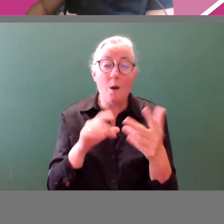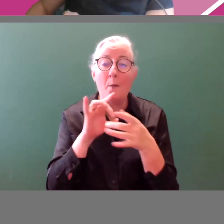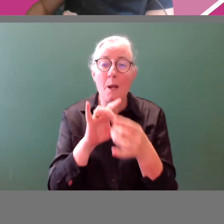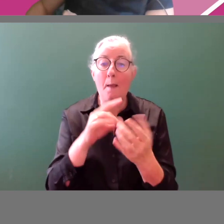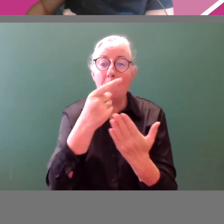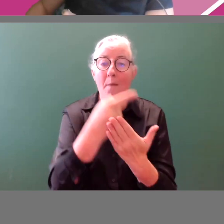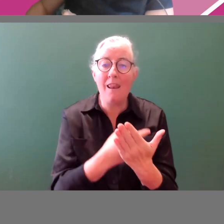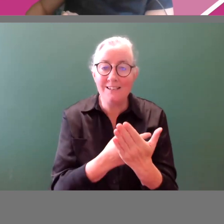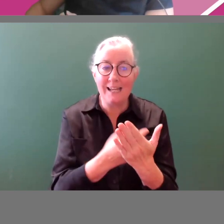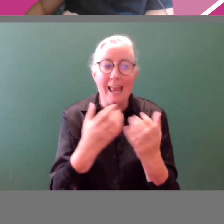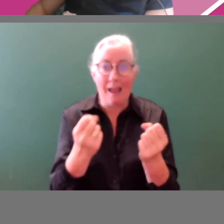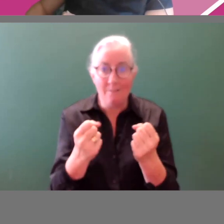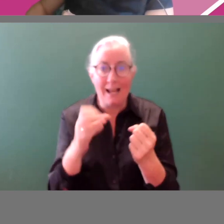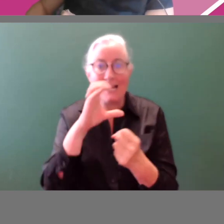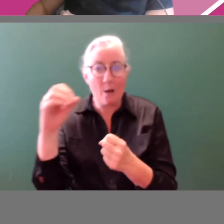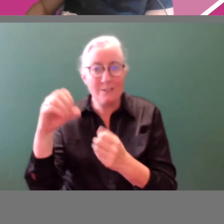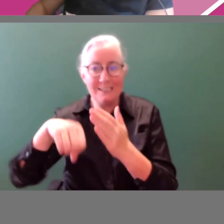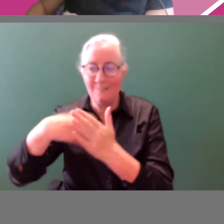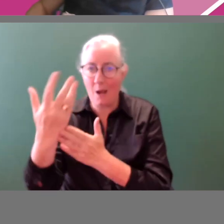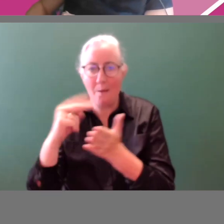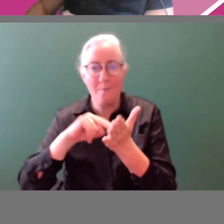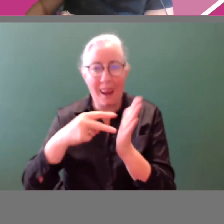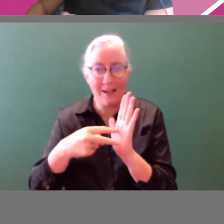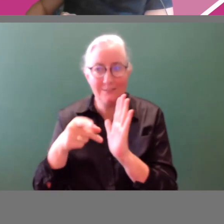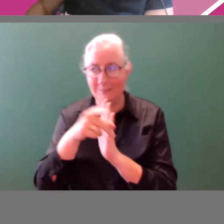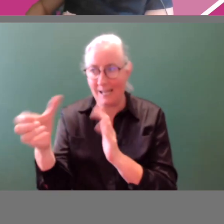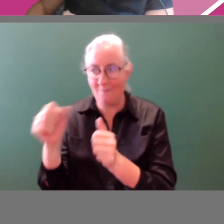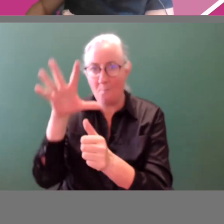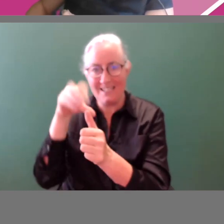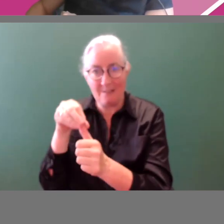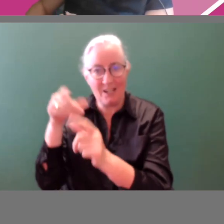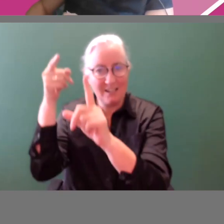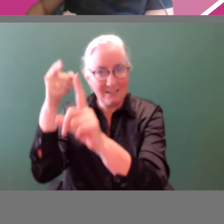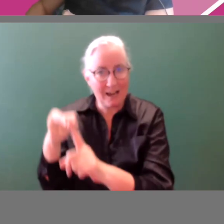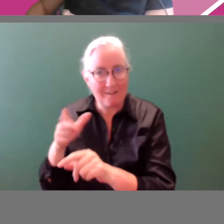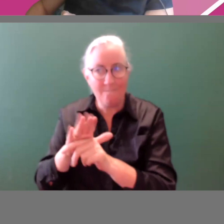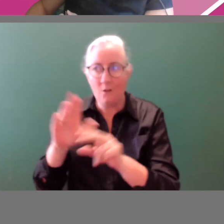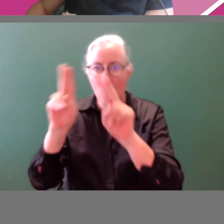a number of county development plans that have specific targets for Universal Design in housing,